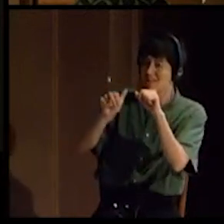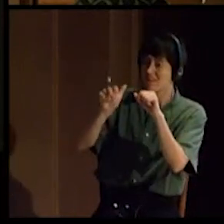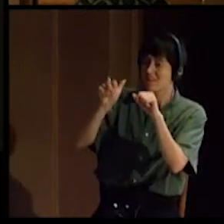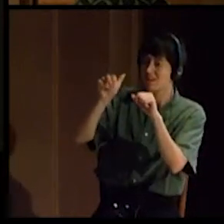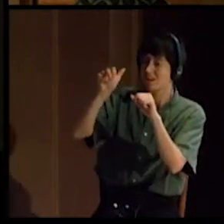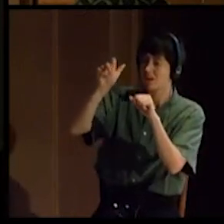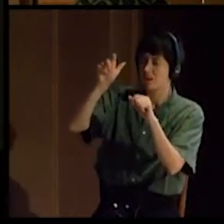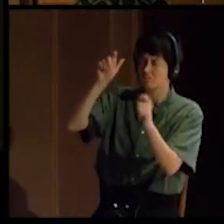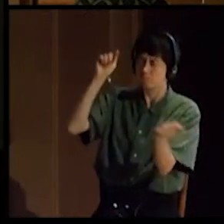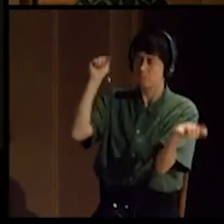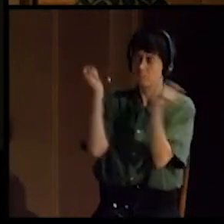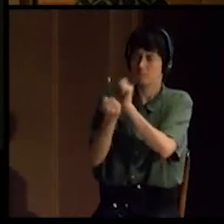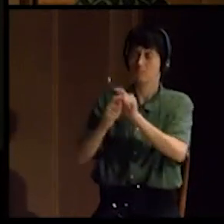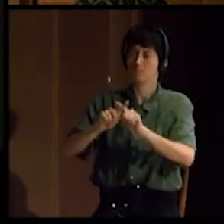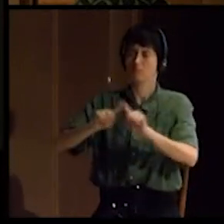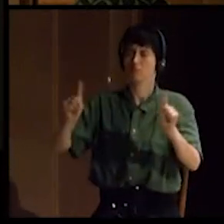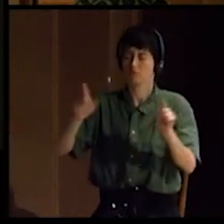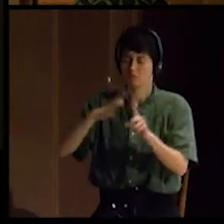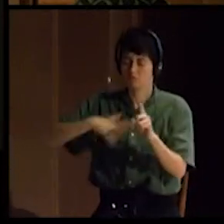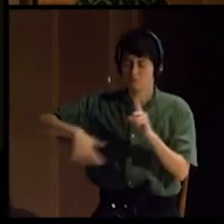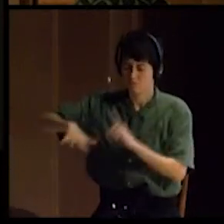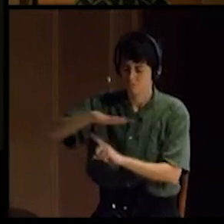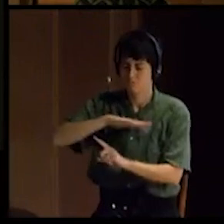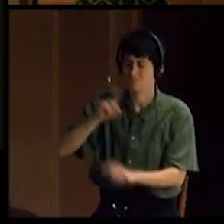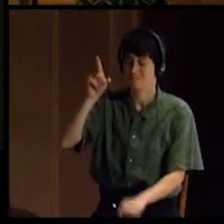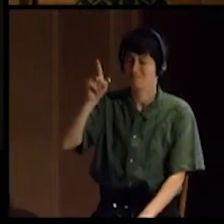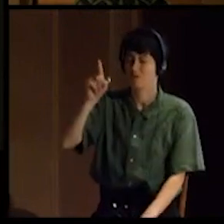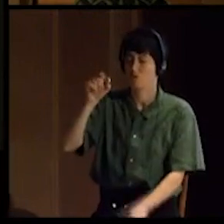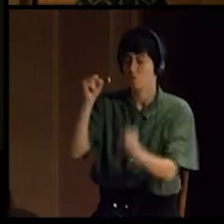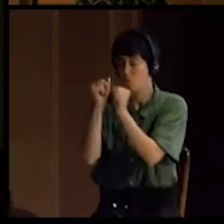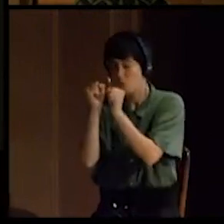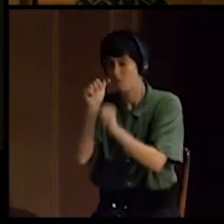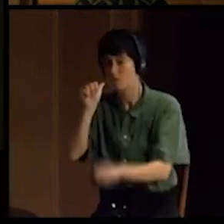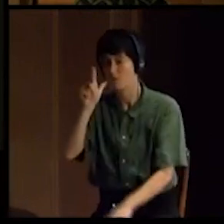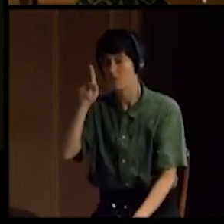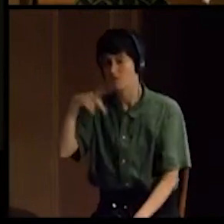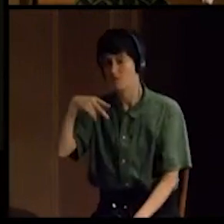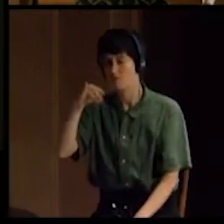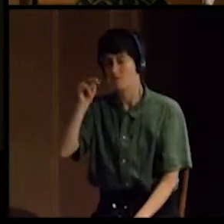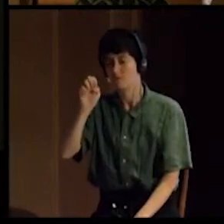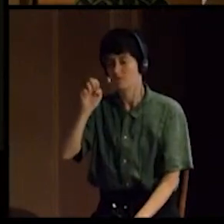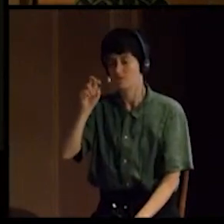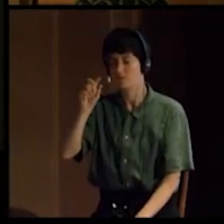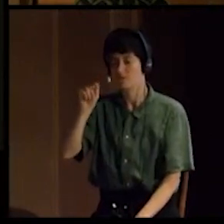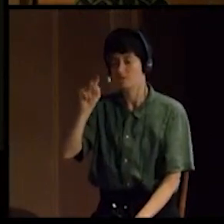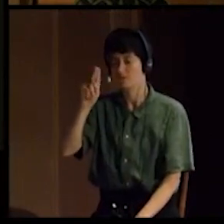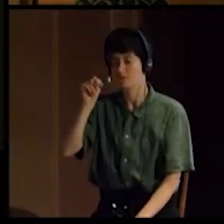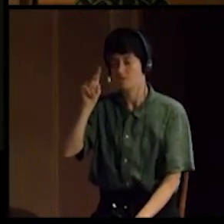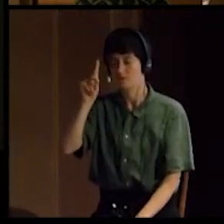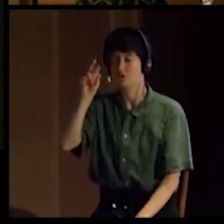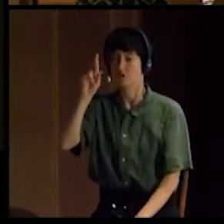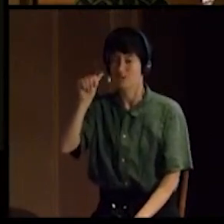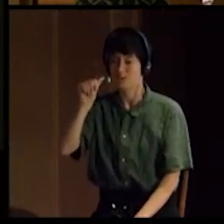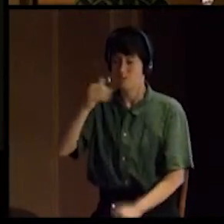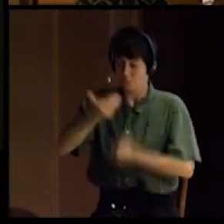And as you go walk up the mountain, you go through a bunch of different environmental zones, right? Especially in the Himalayas,